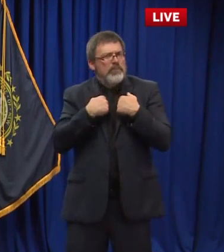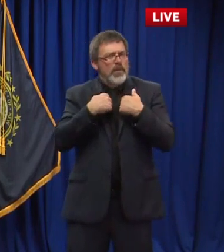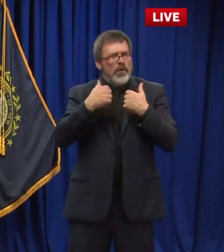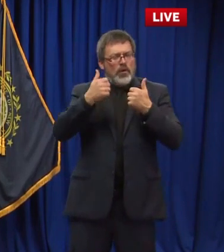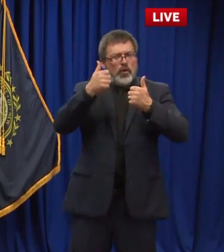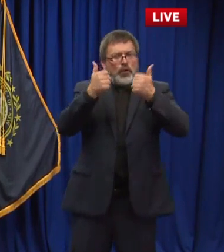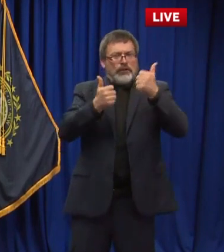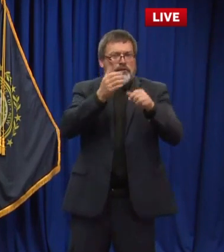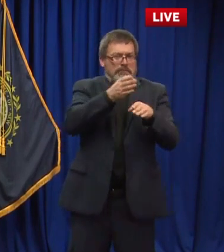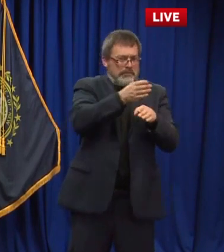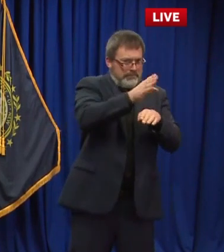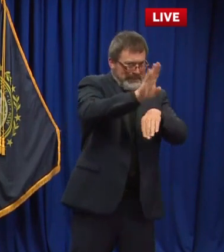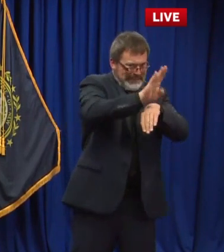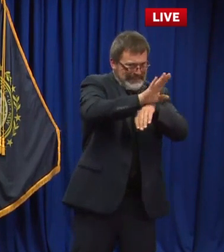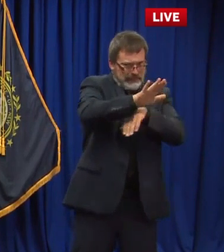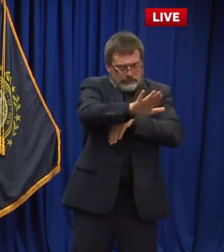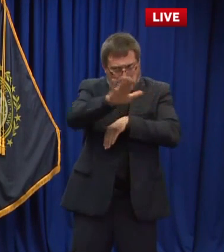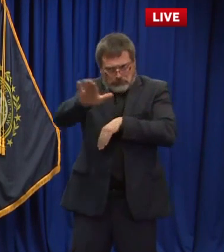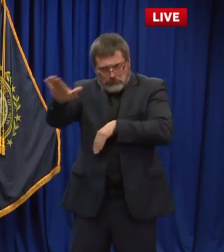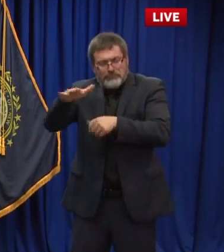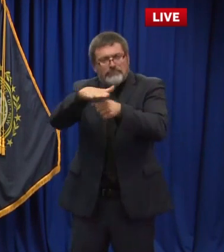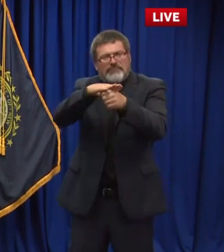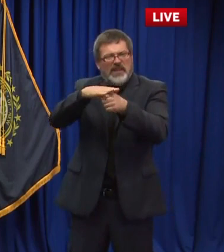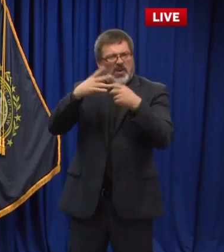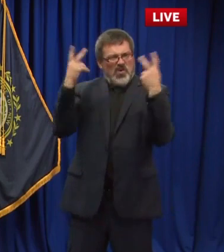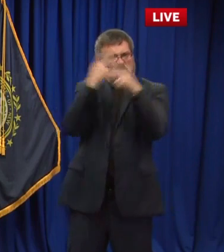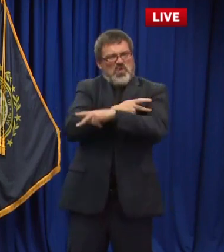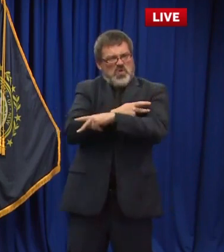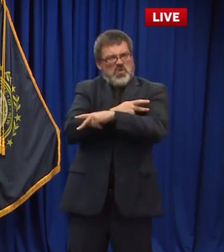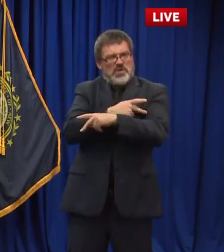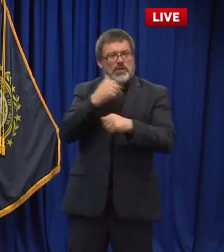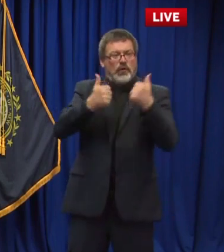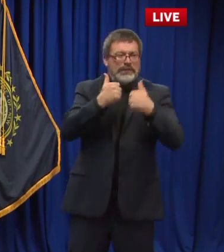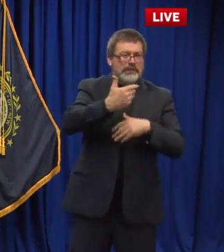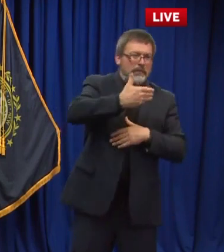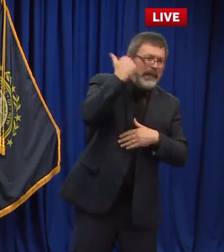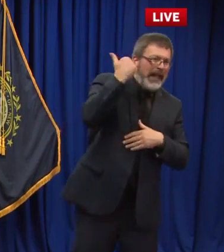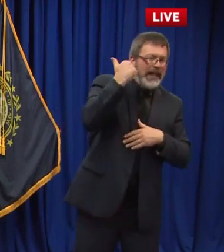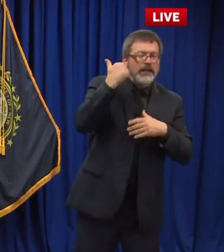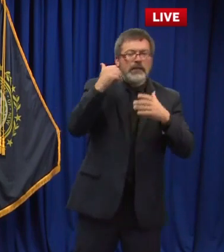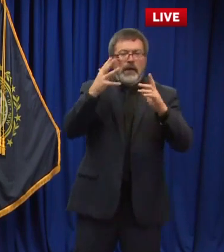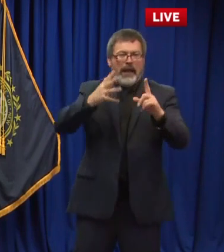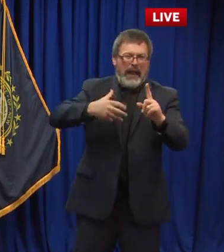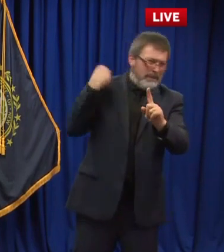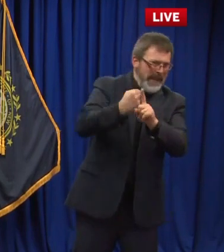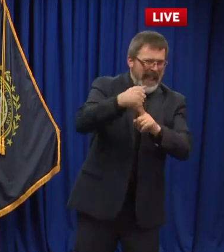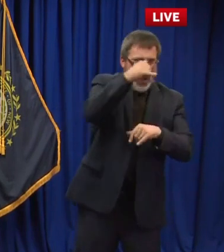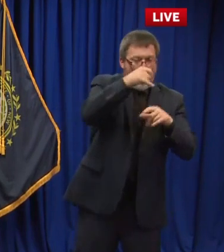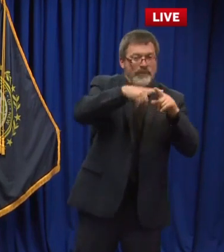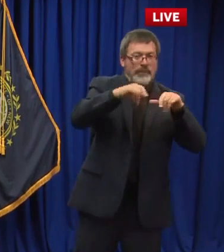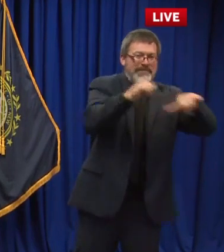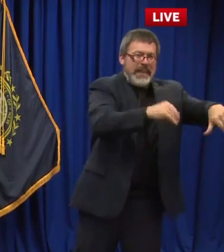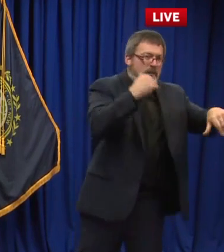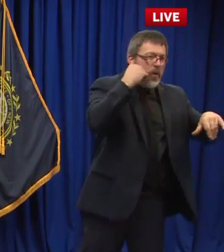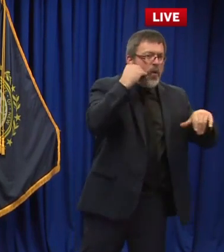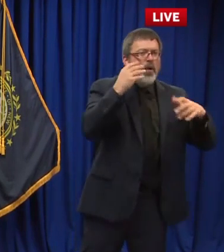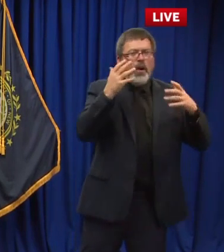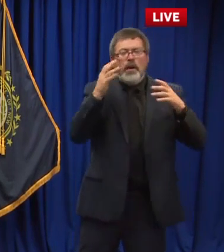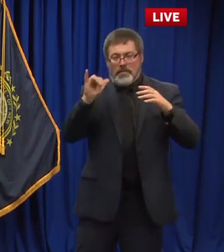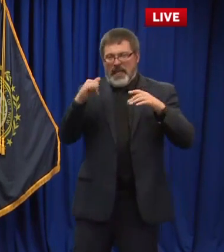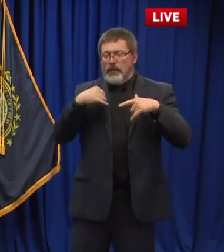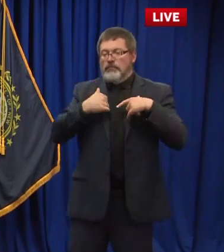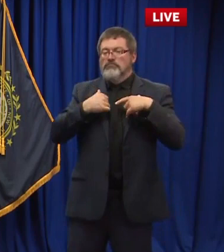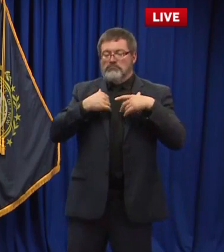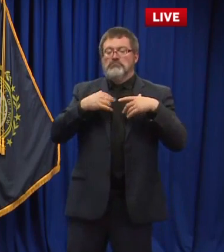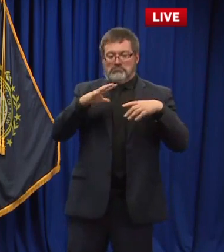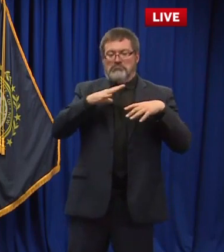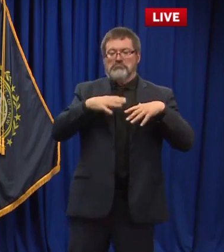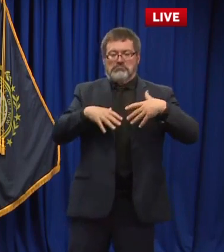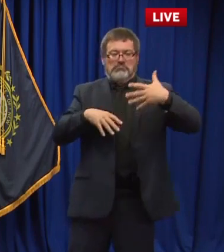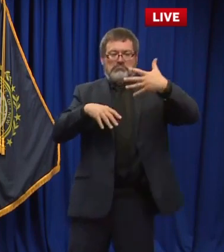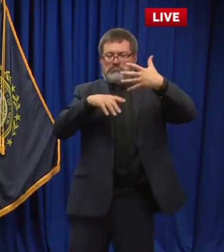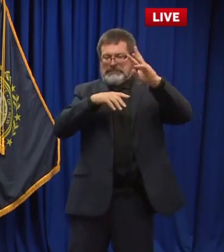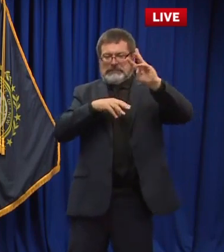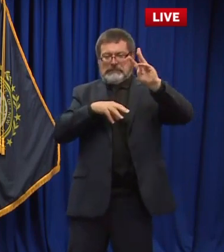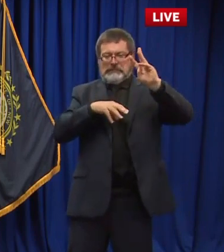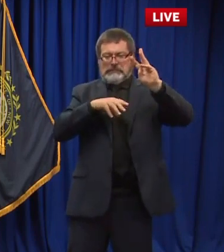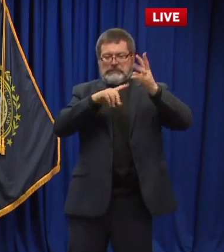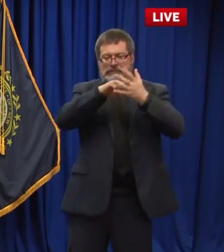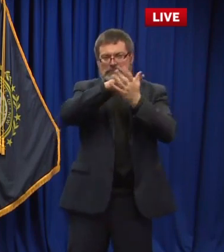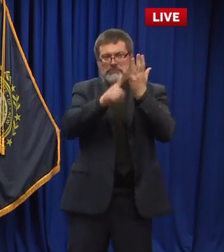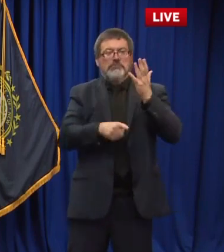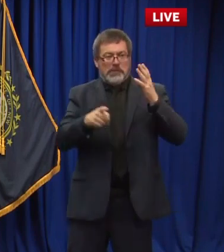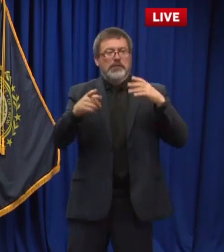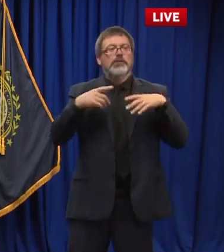SOME FOLKS RAFTING SPECIFICALLY WHICH INDUSTRIES WERE AFFECTED THE MOST DURING THE SHUTDOWN, THE STAY-AT-HOME ORDER, AND WHICH INDUSTRIES ARE COMING BACK, AND AT WHAT RATE.